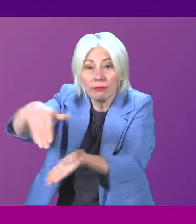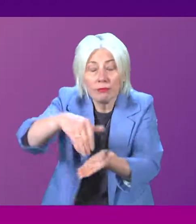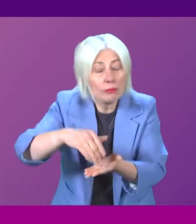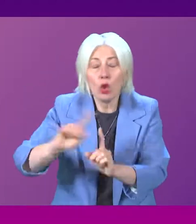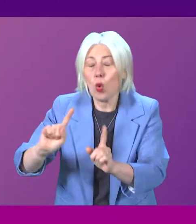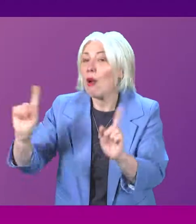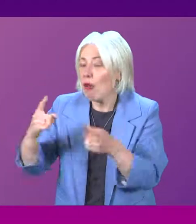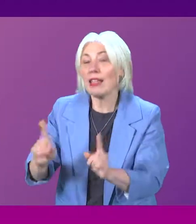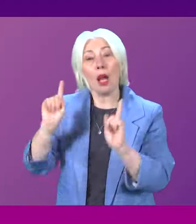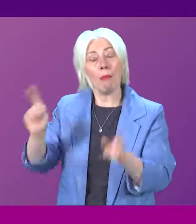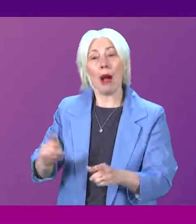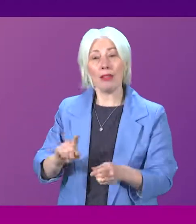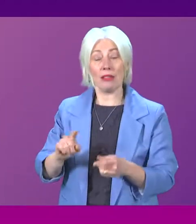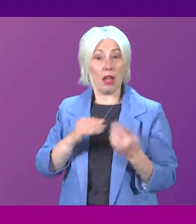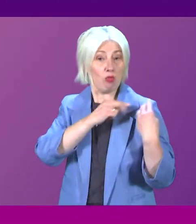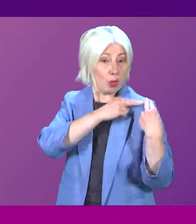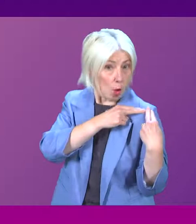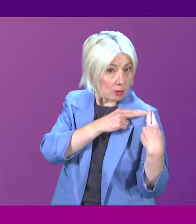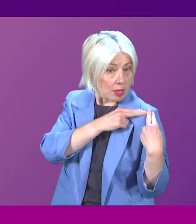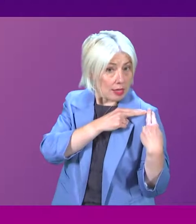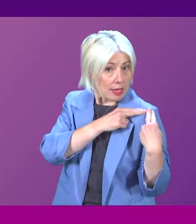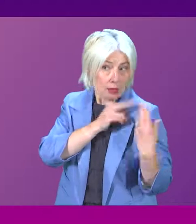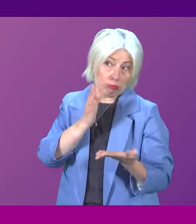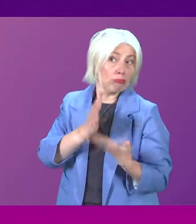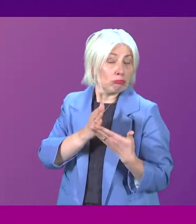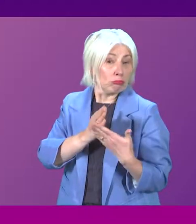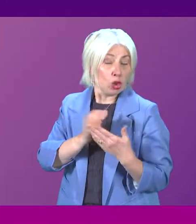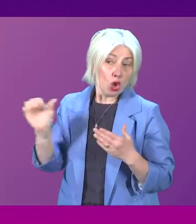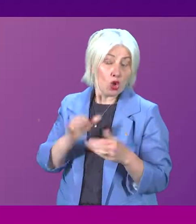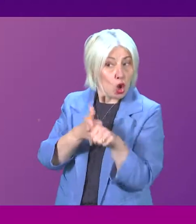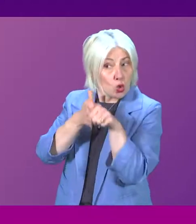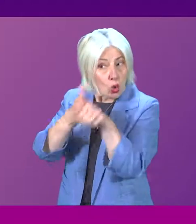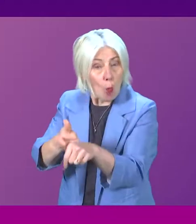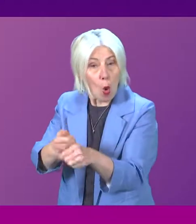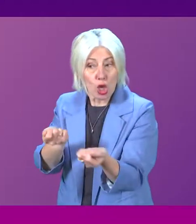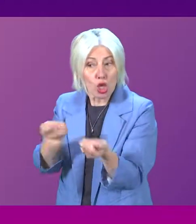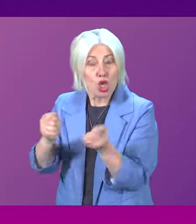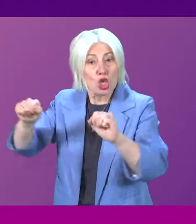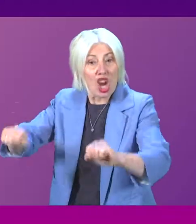but he has a responsibility and indeed a duty to support the chair and ensure that the inquiry